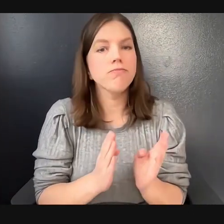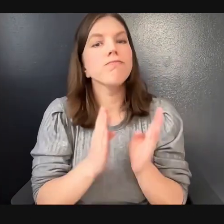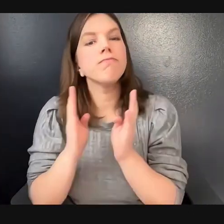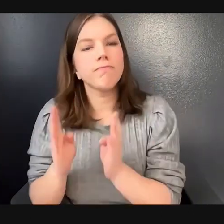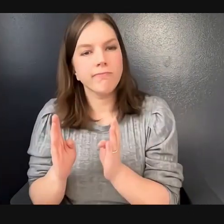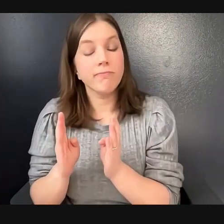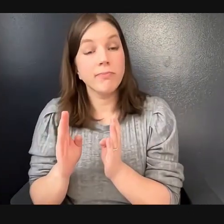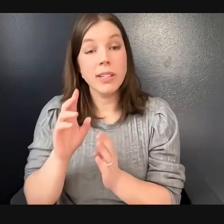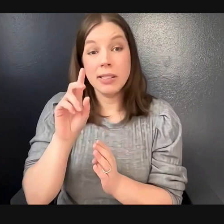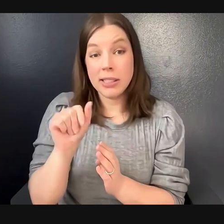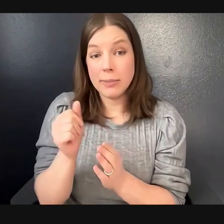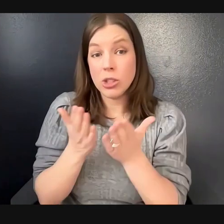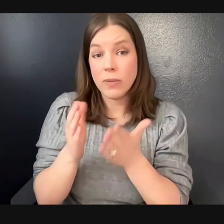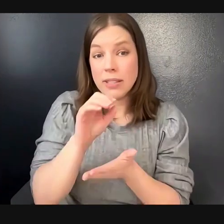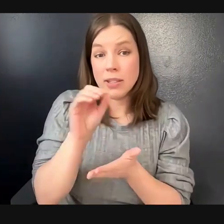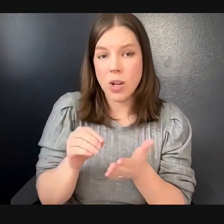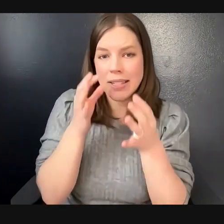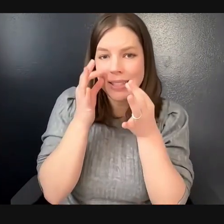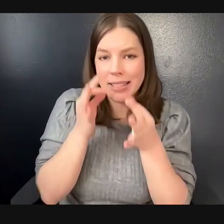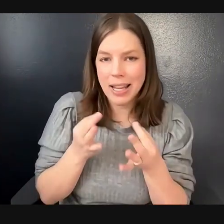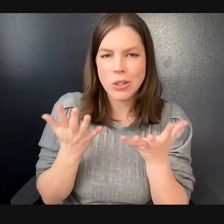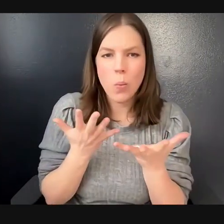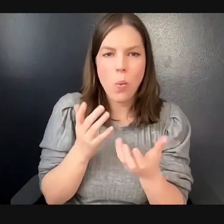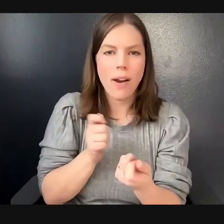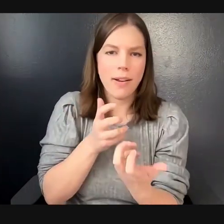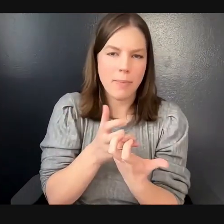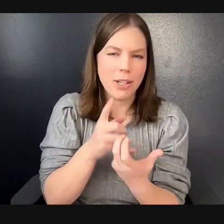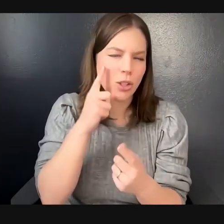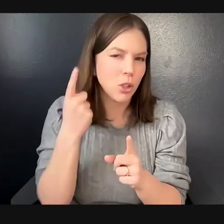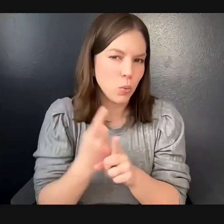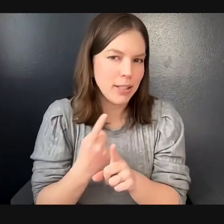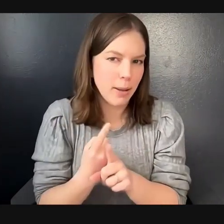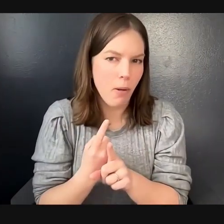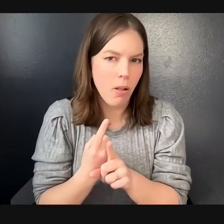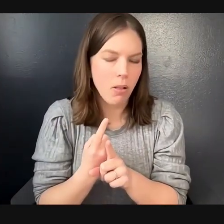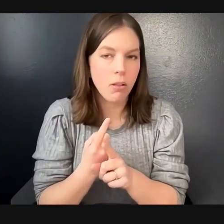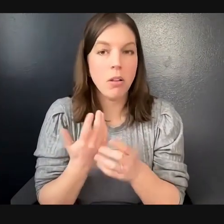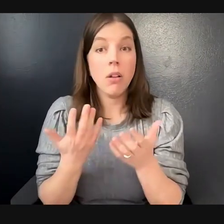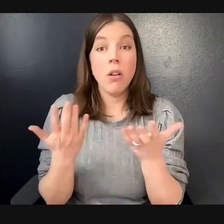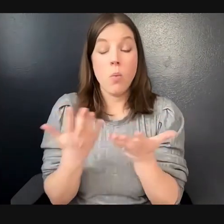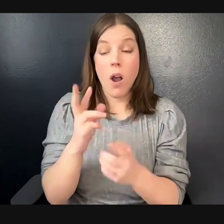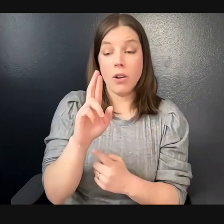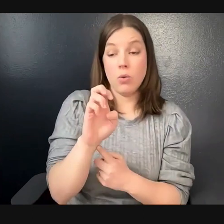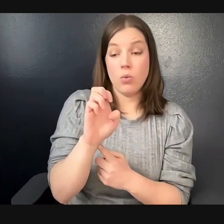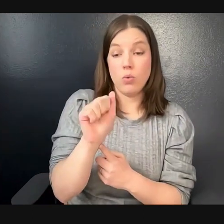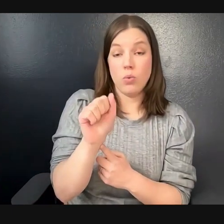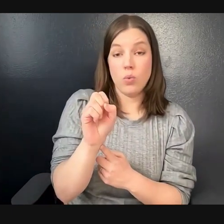In the next segment, it says, the Disability Services office decides what accommodation is reasonable.